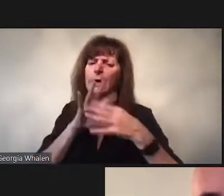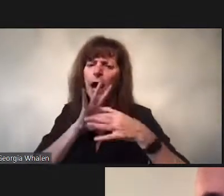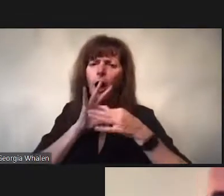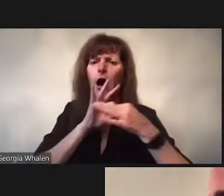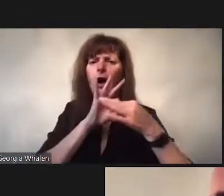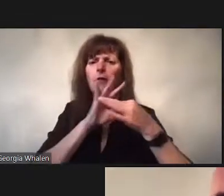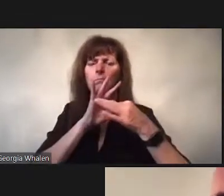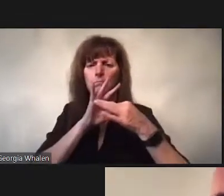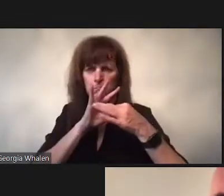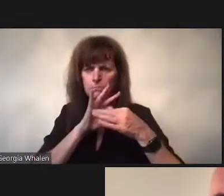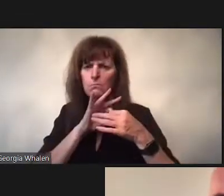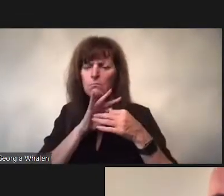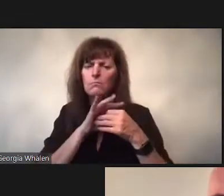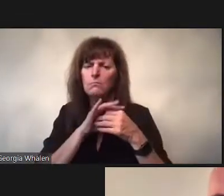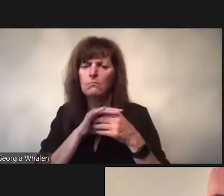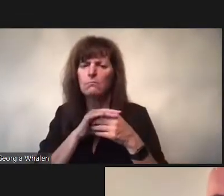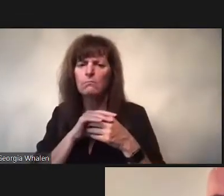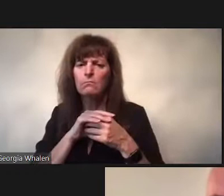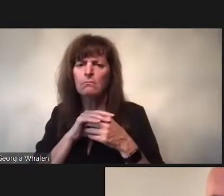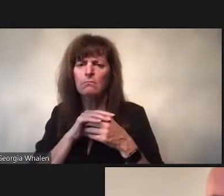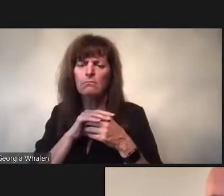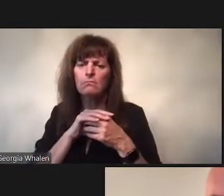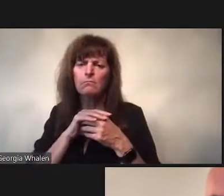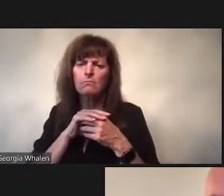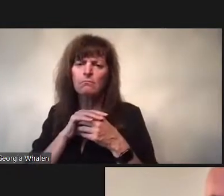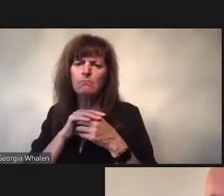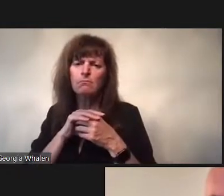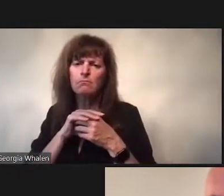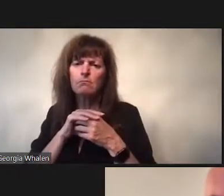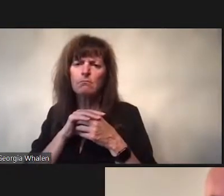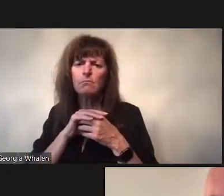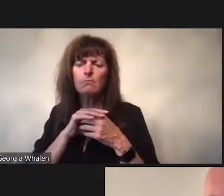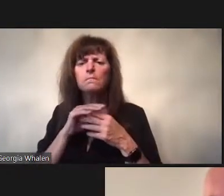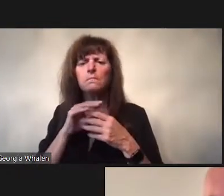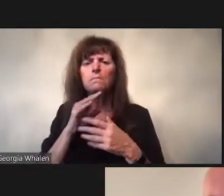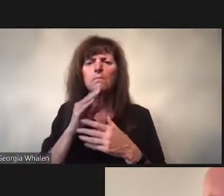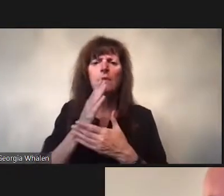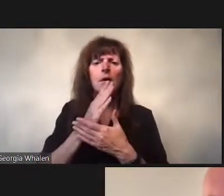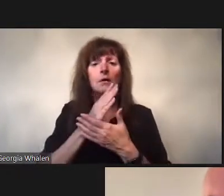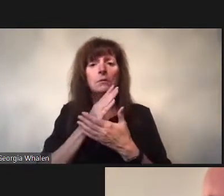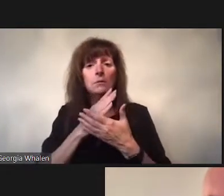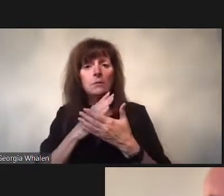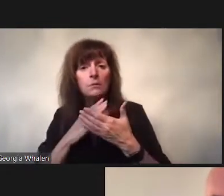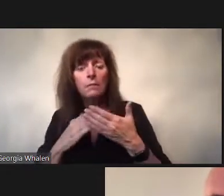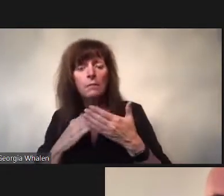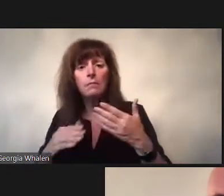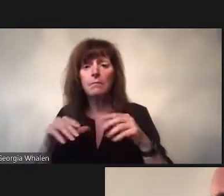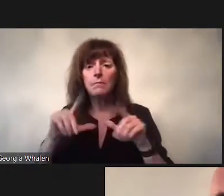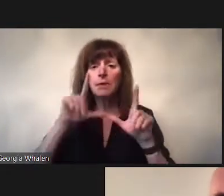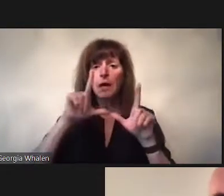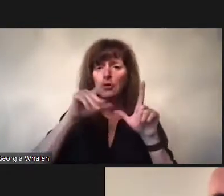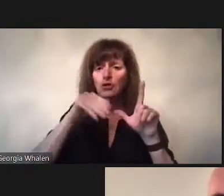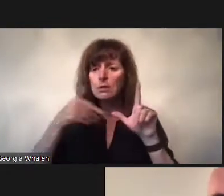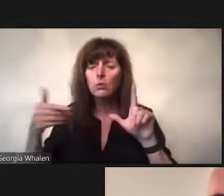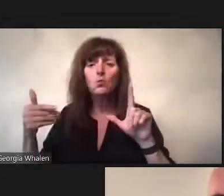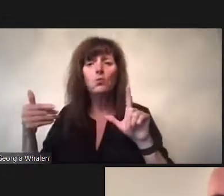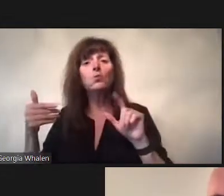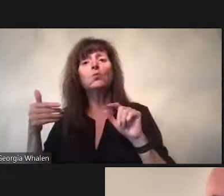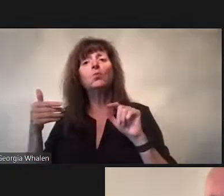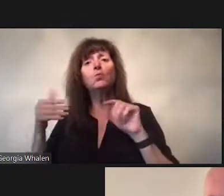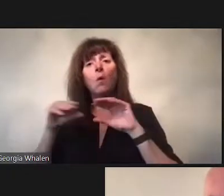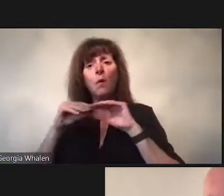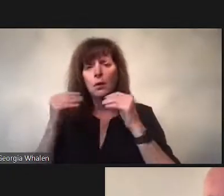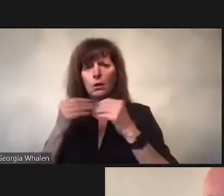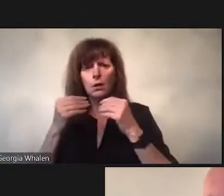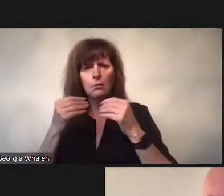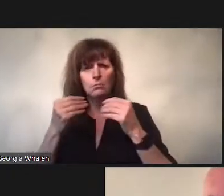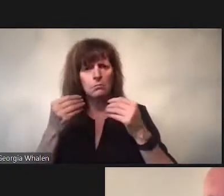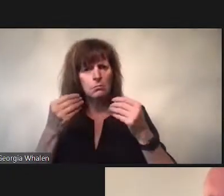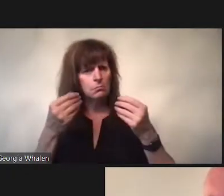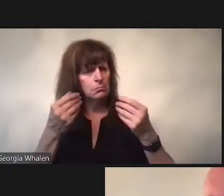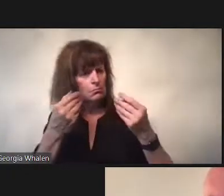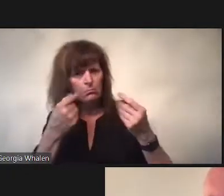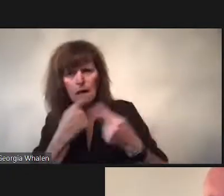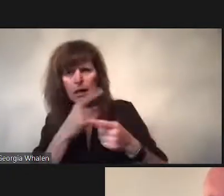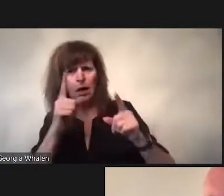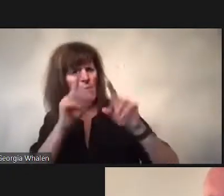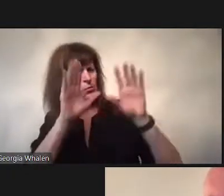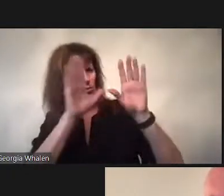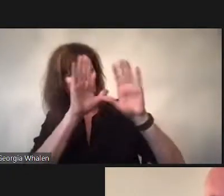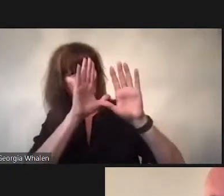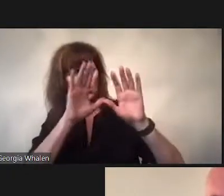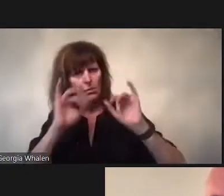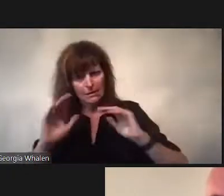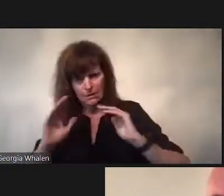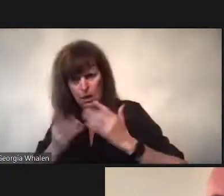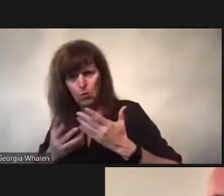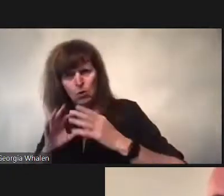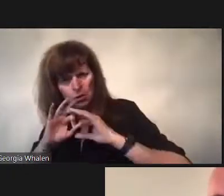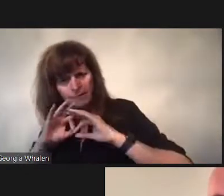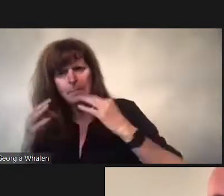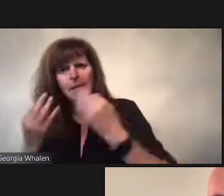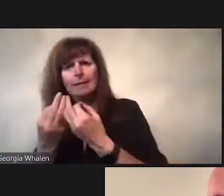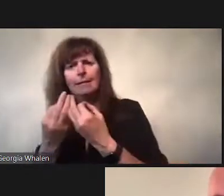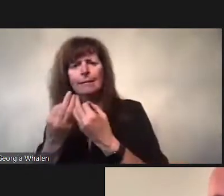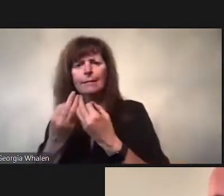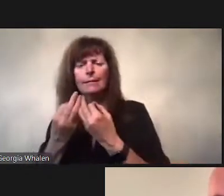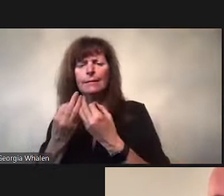I know this has already popped up in previous talks, that to me is something interesting - to see how a state form of kinship